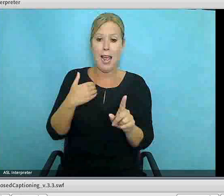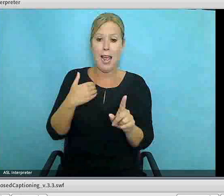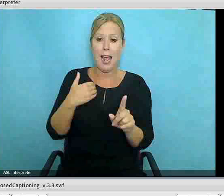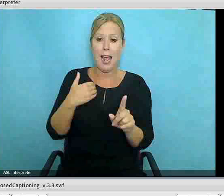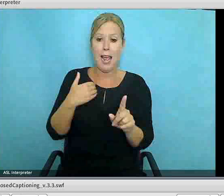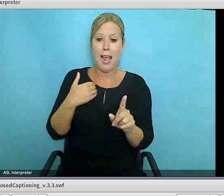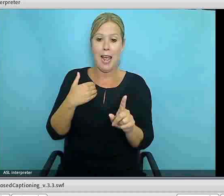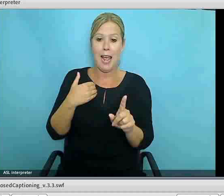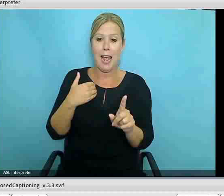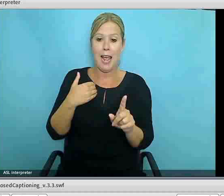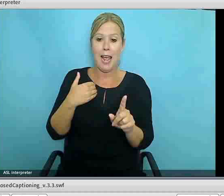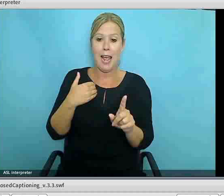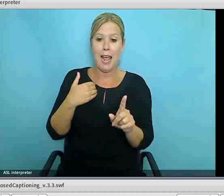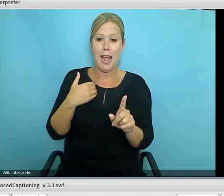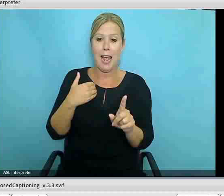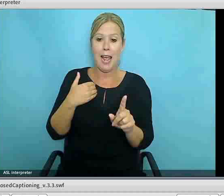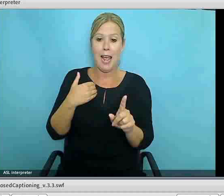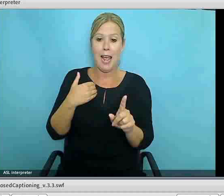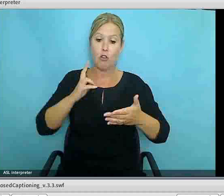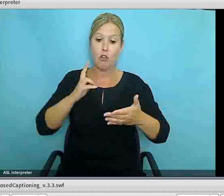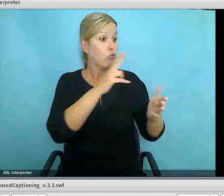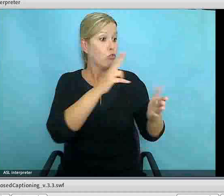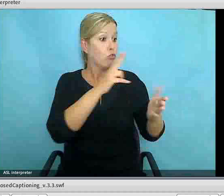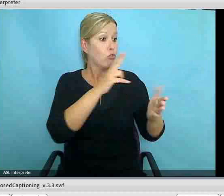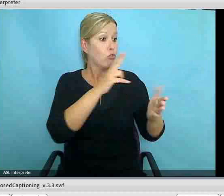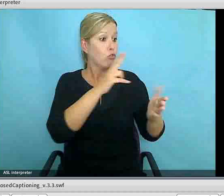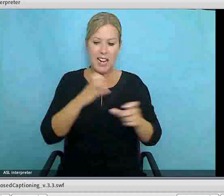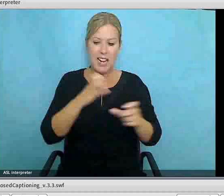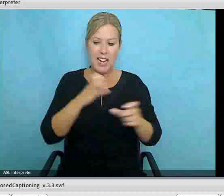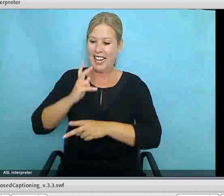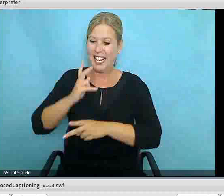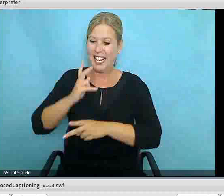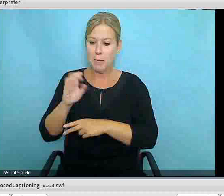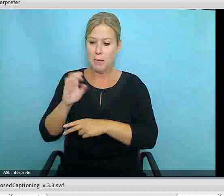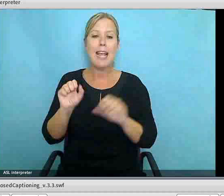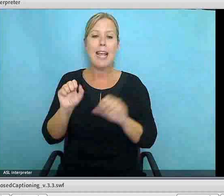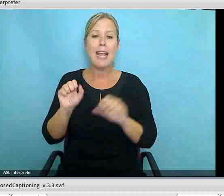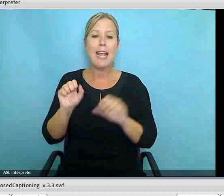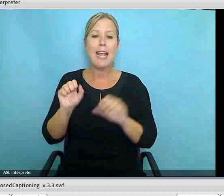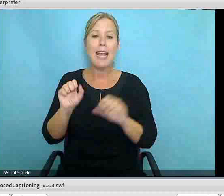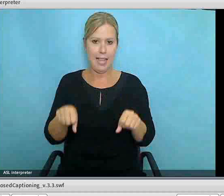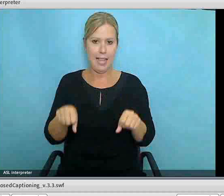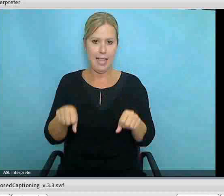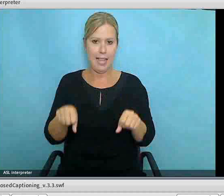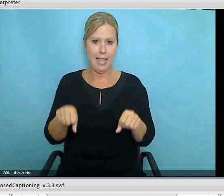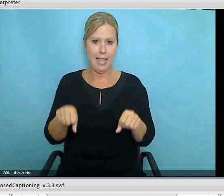Thank you. I am helping someone decide if One Care is good for them.